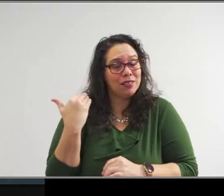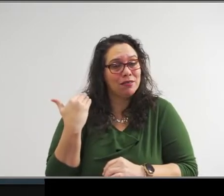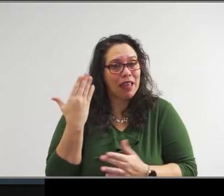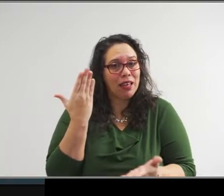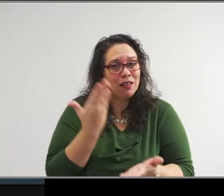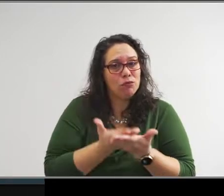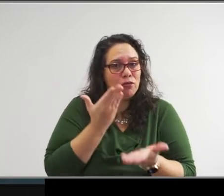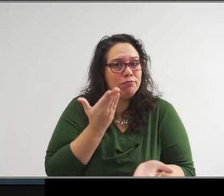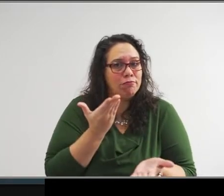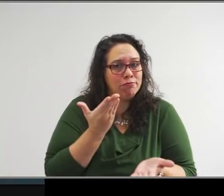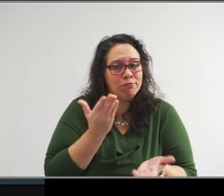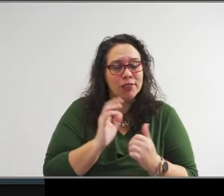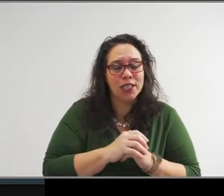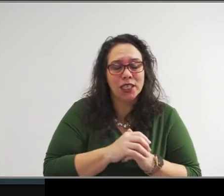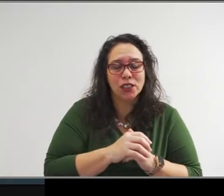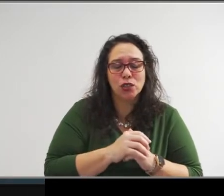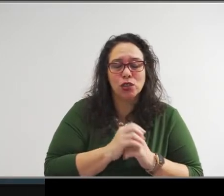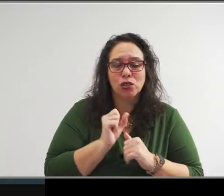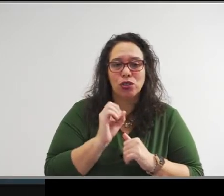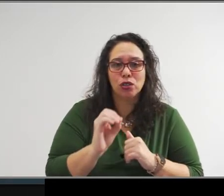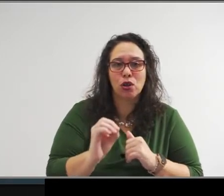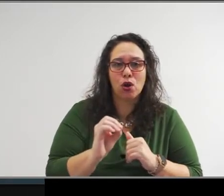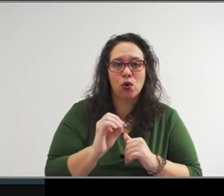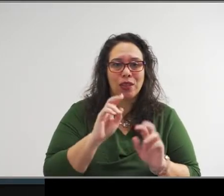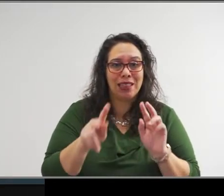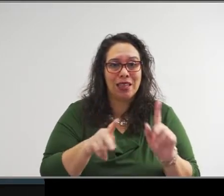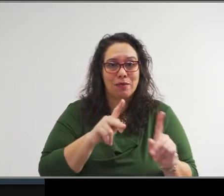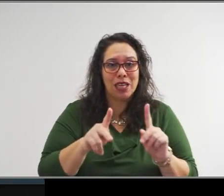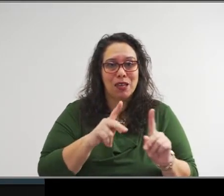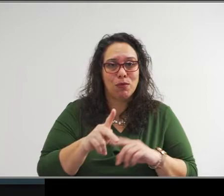And so, for the people on the phone for the people